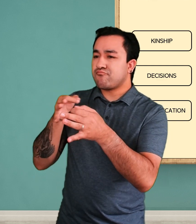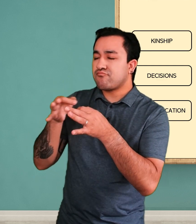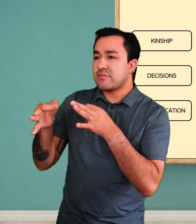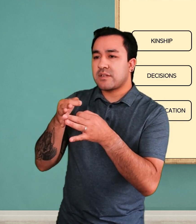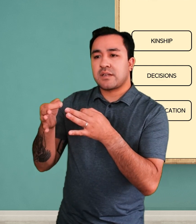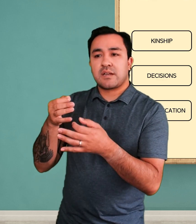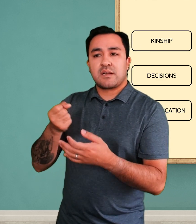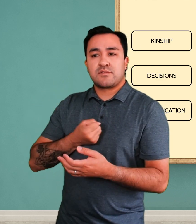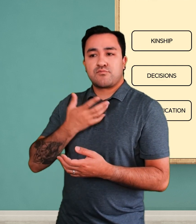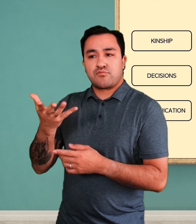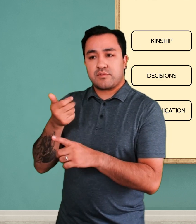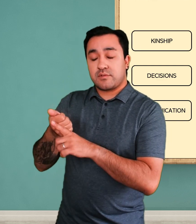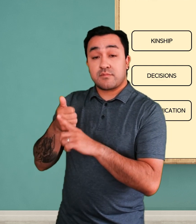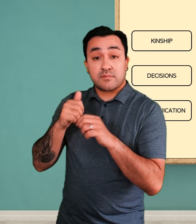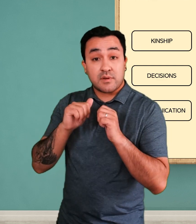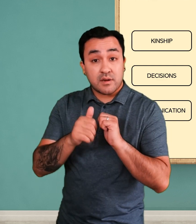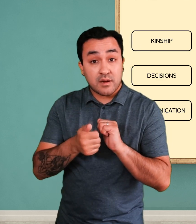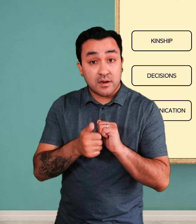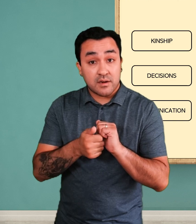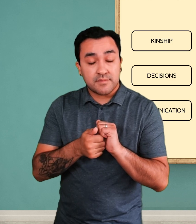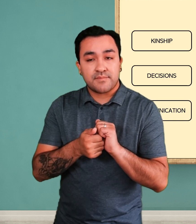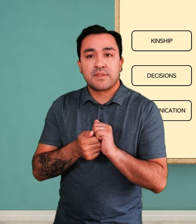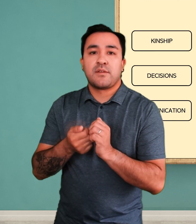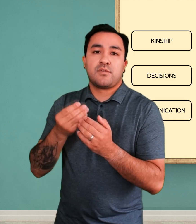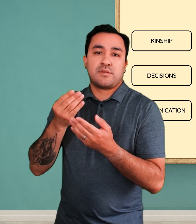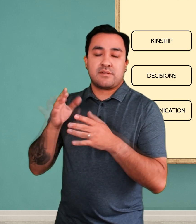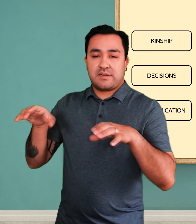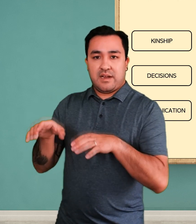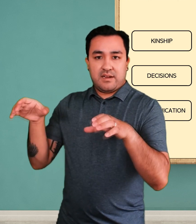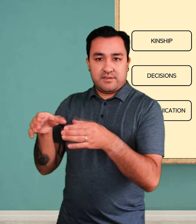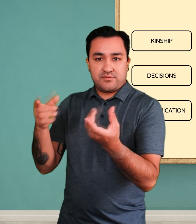through their actions instead of verbalizing their feelings or thoughts, such as always